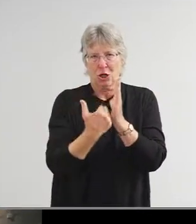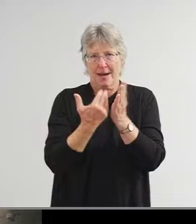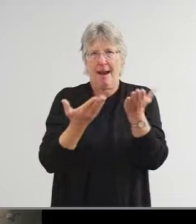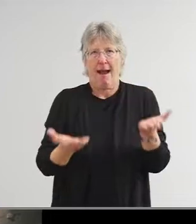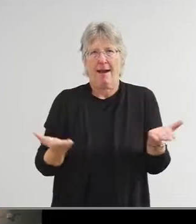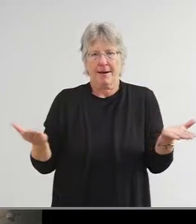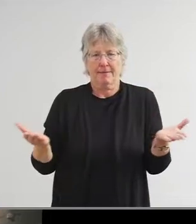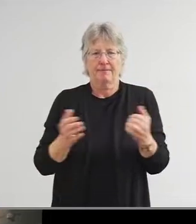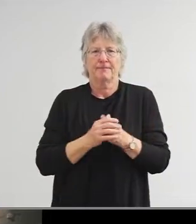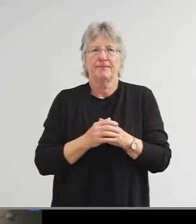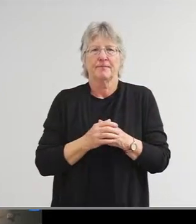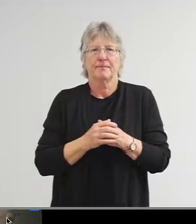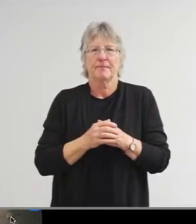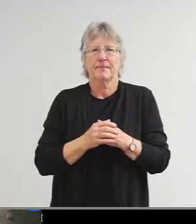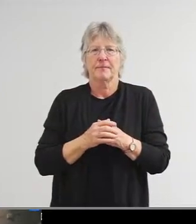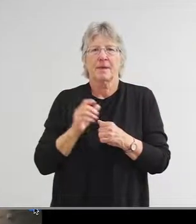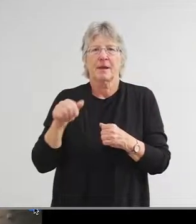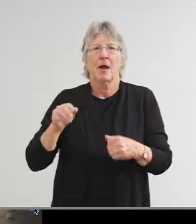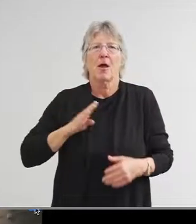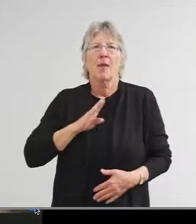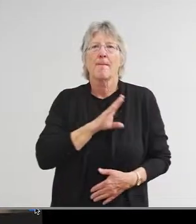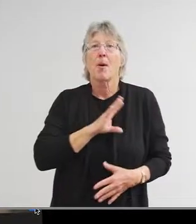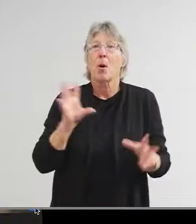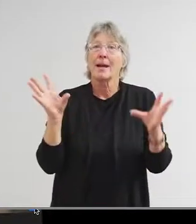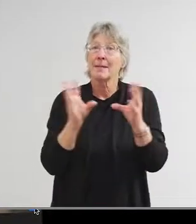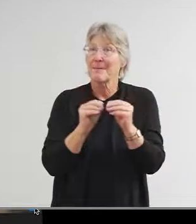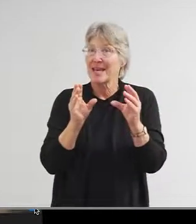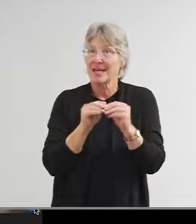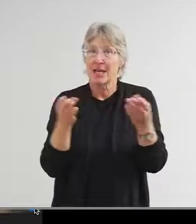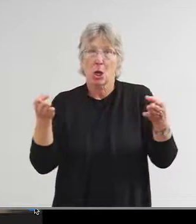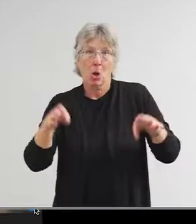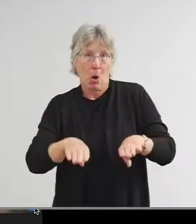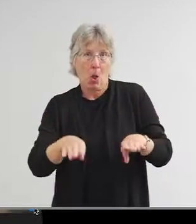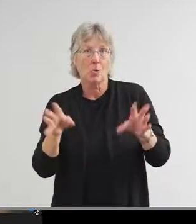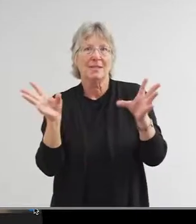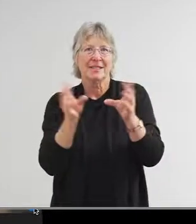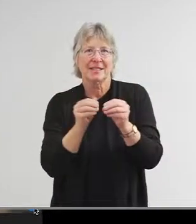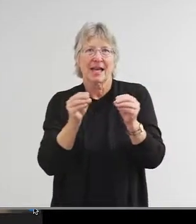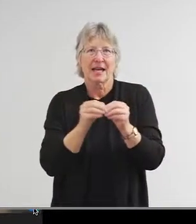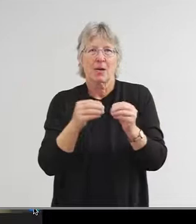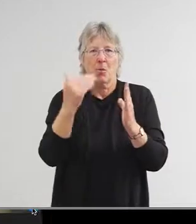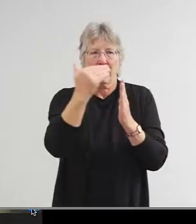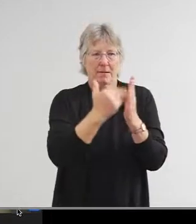The board has been meeting in closed session regarding matters listed on today's closed session agenda